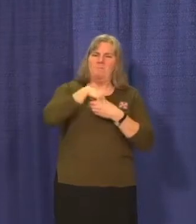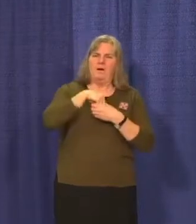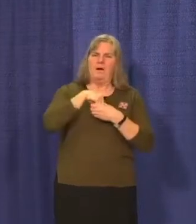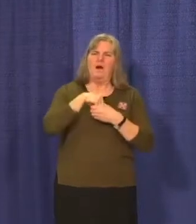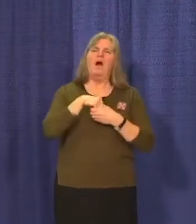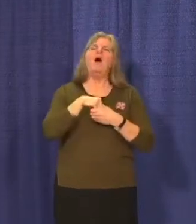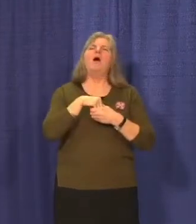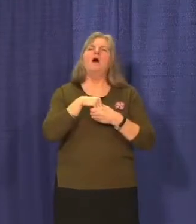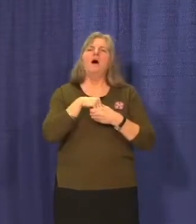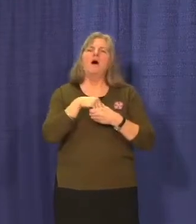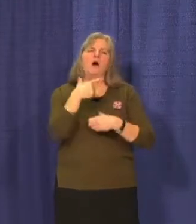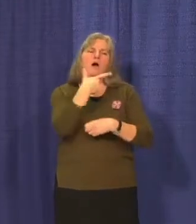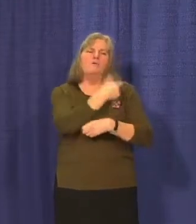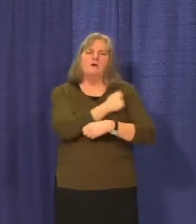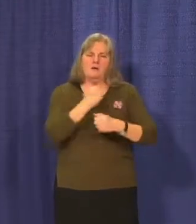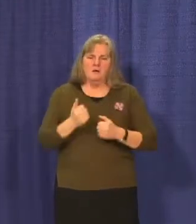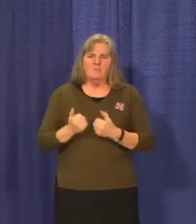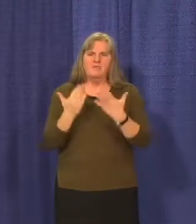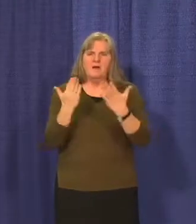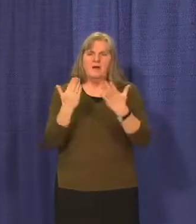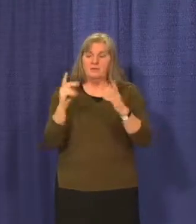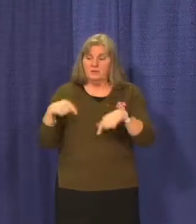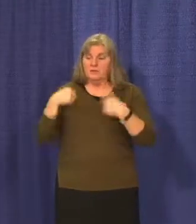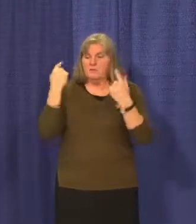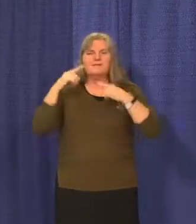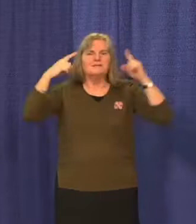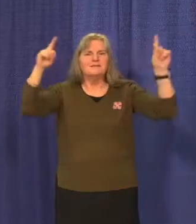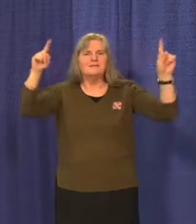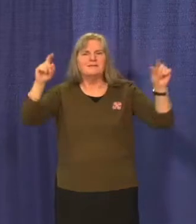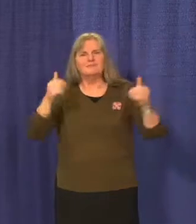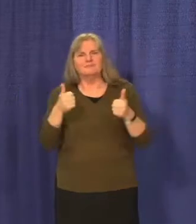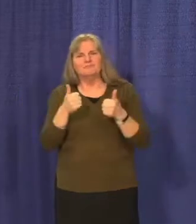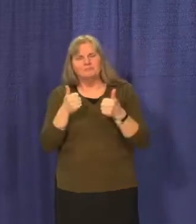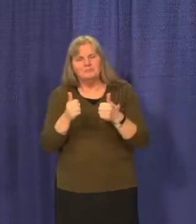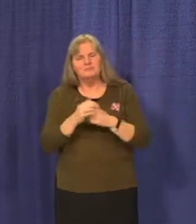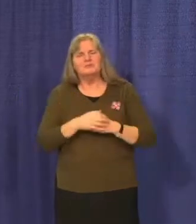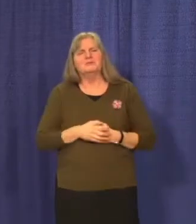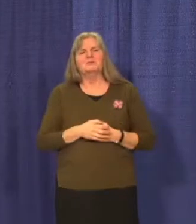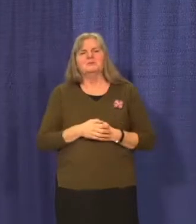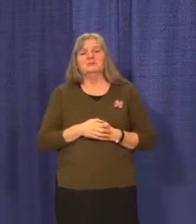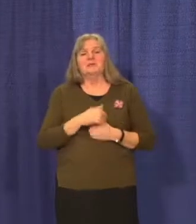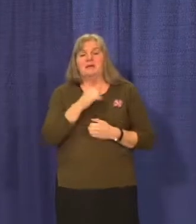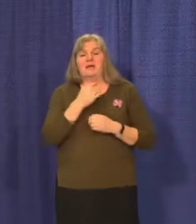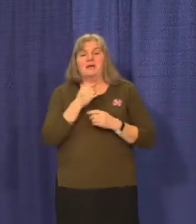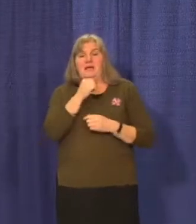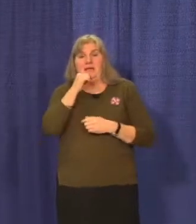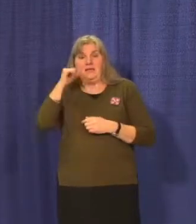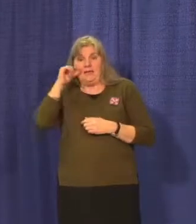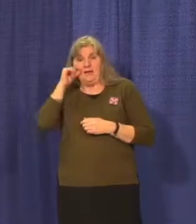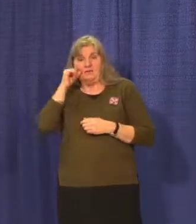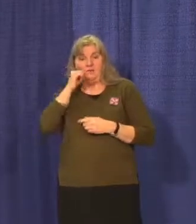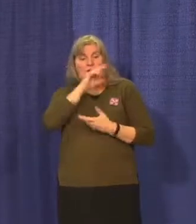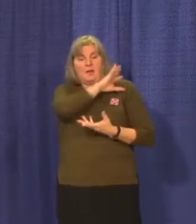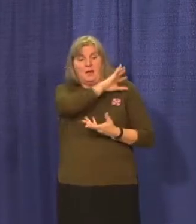the effort, the vaccine rollout is going really well. As of end of day yesterday, we